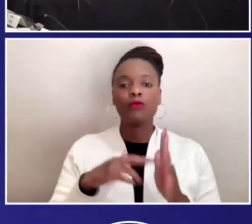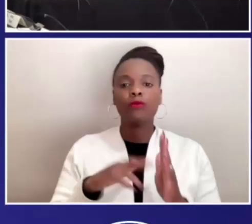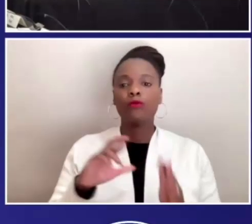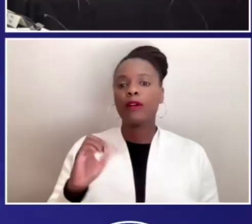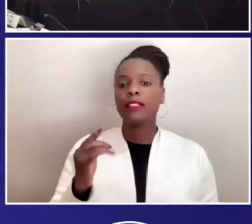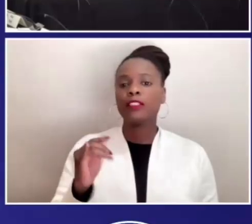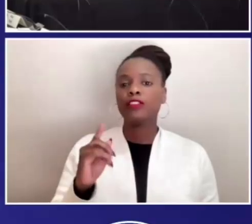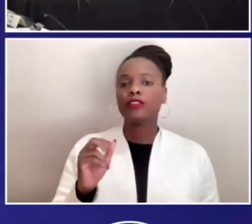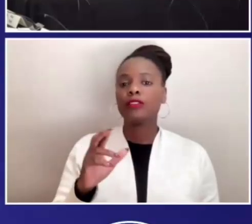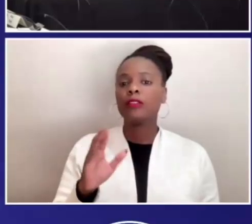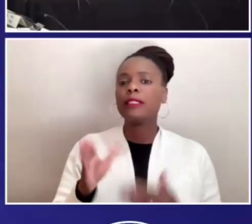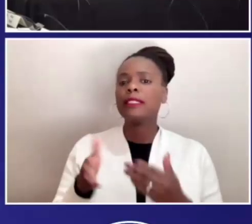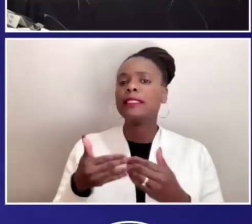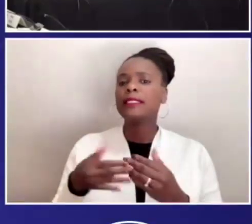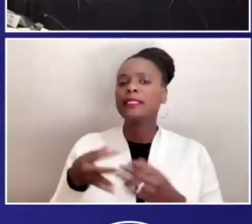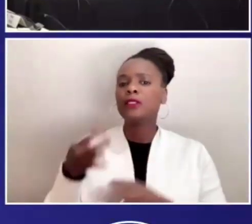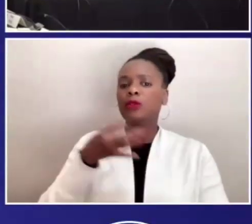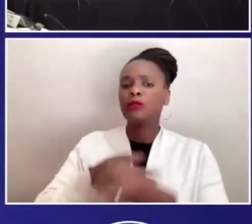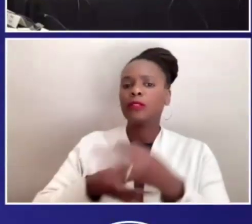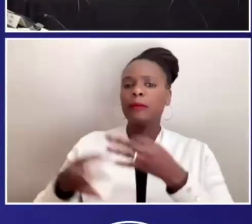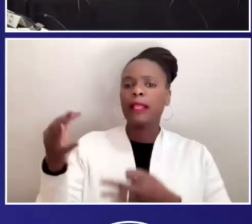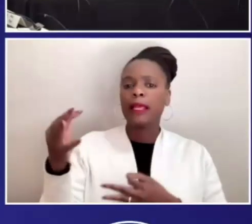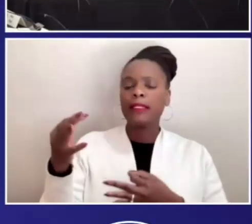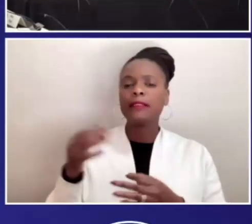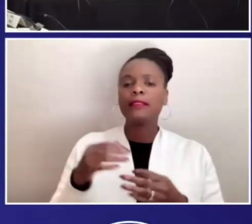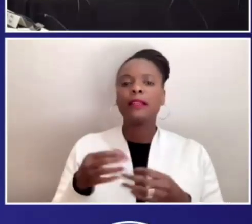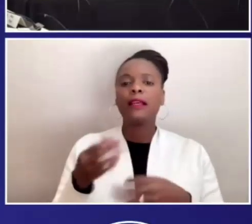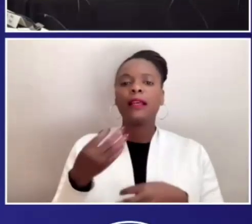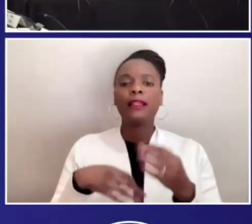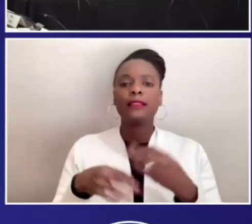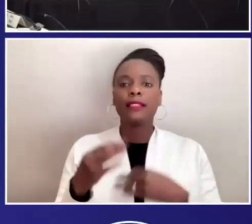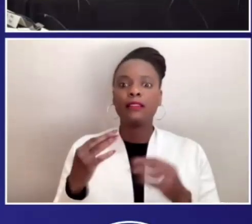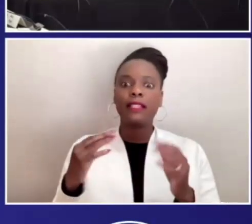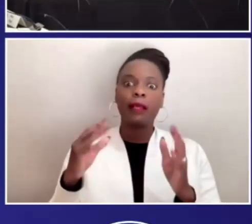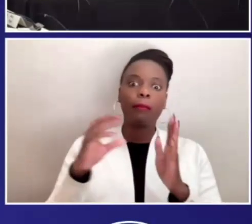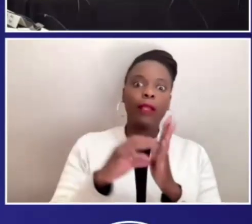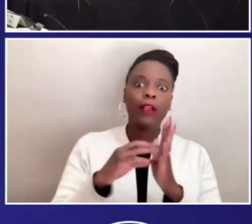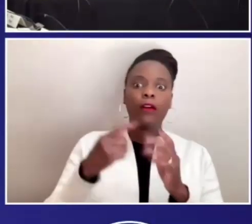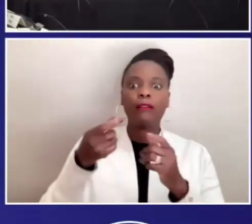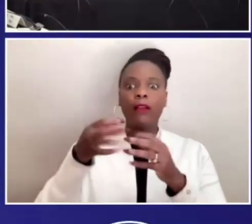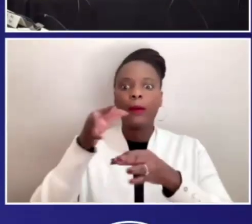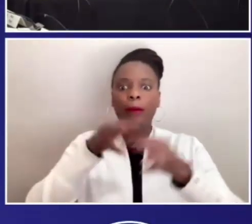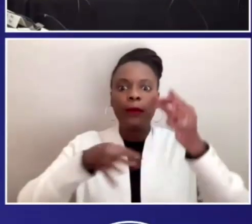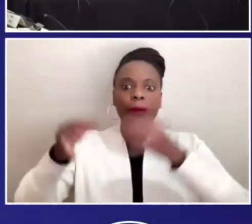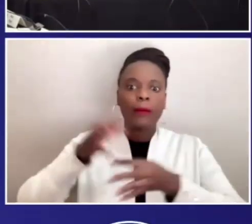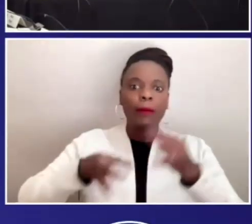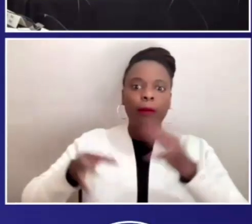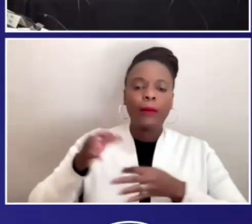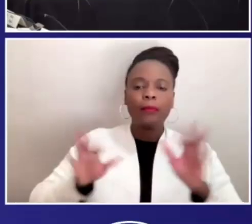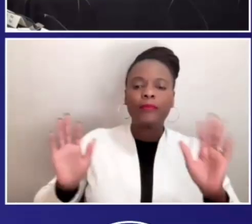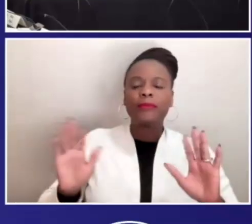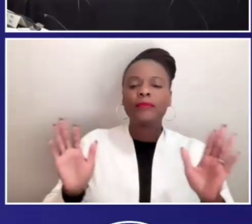than try to give paragraph instructions to them that say, take this out, put this word here, put -- it will be easier for us to do